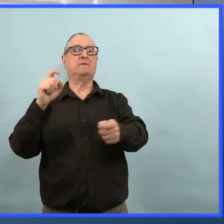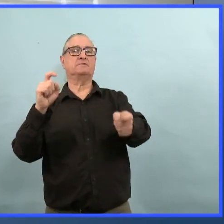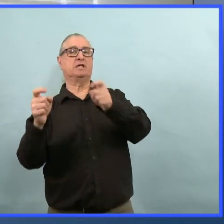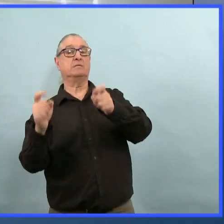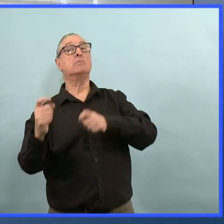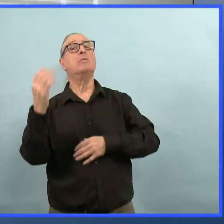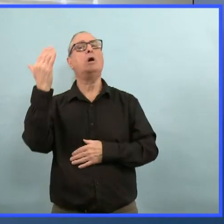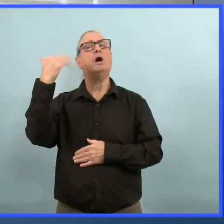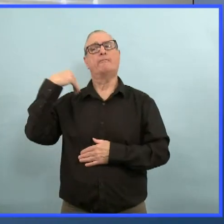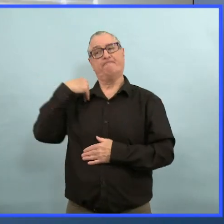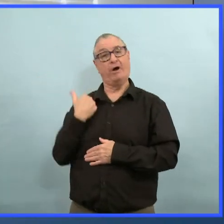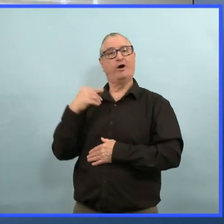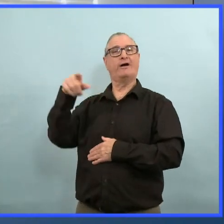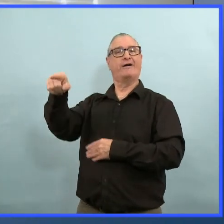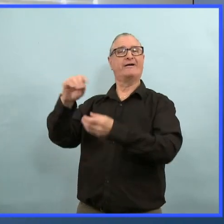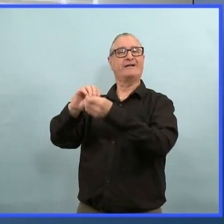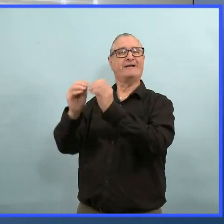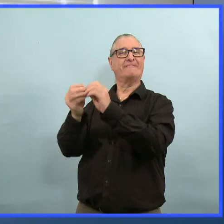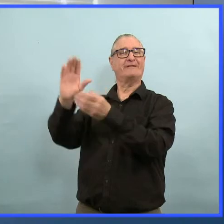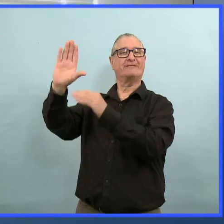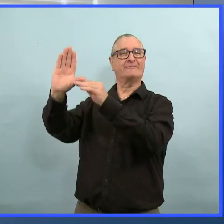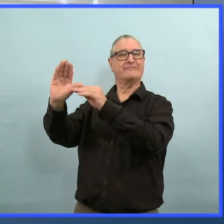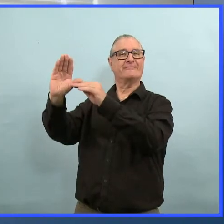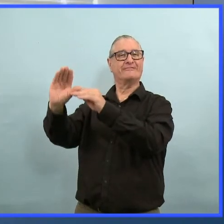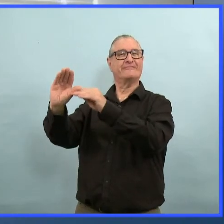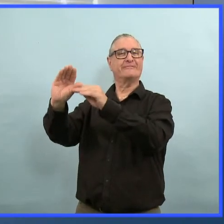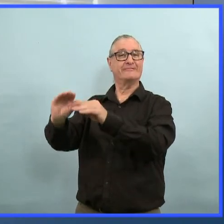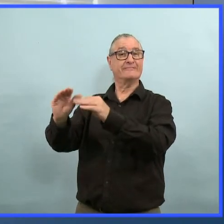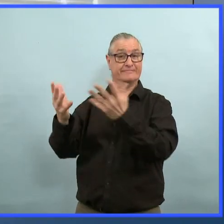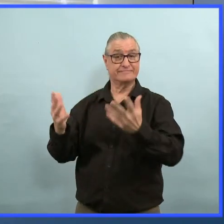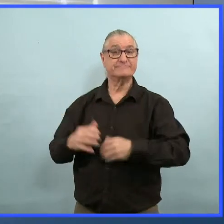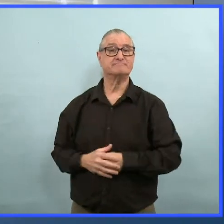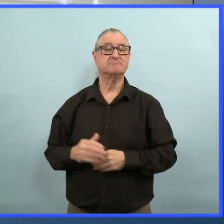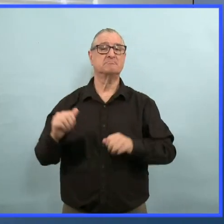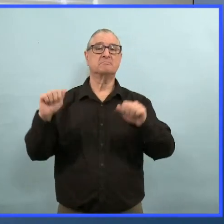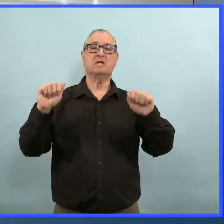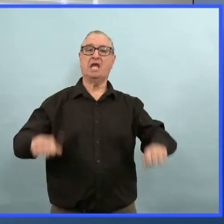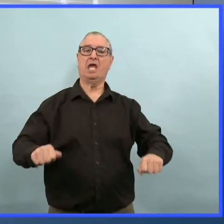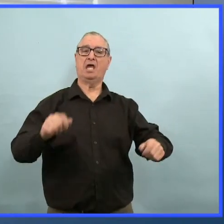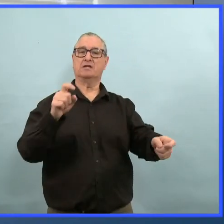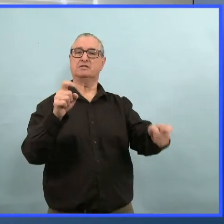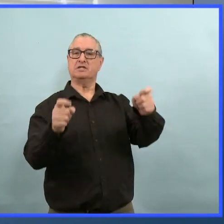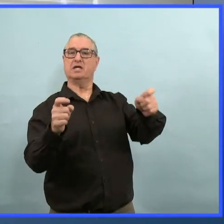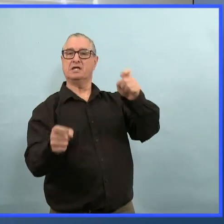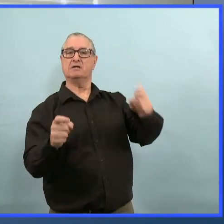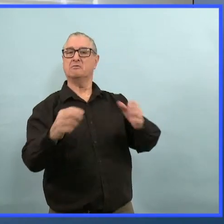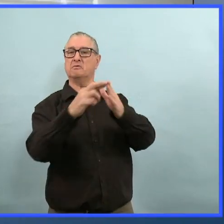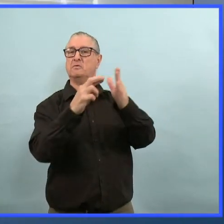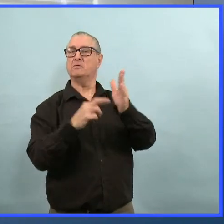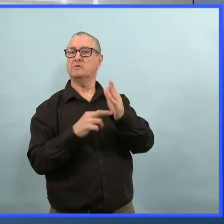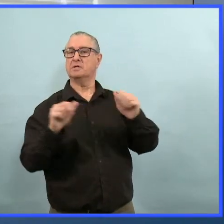vaccine in public but at the same time to link that to the other proof of vaccine requirements